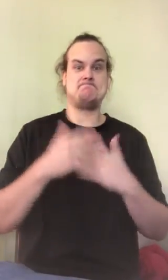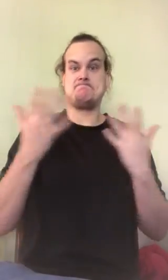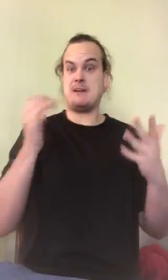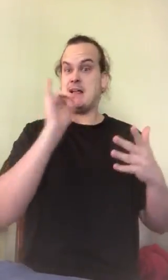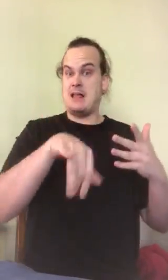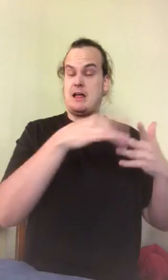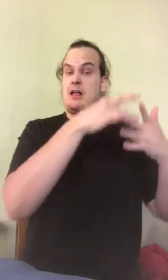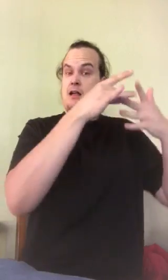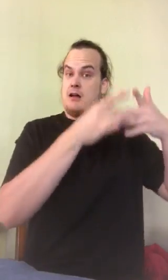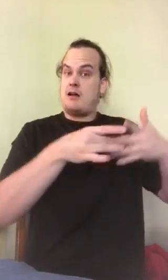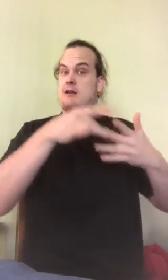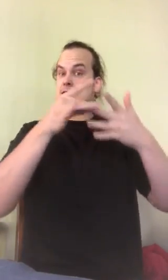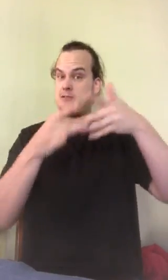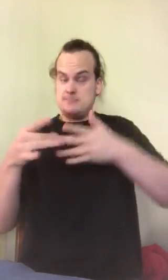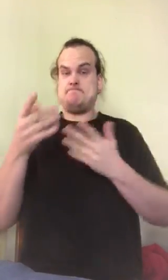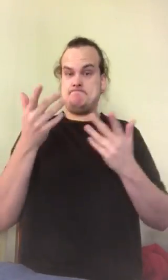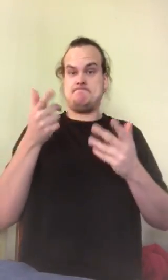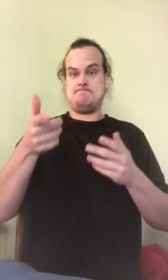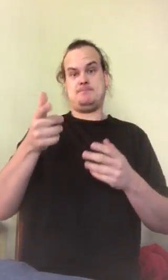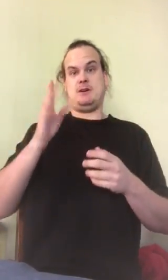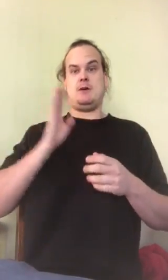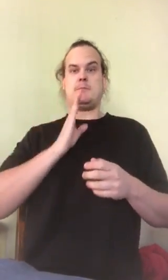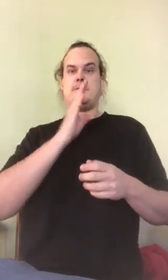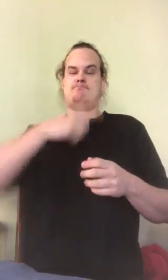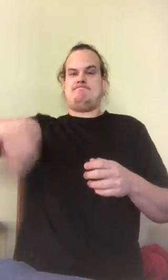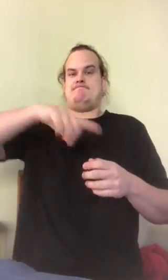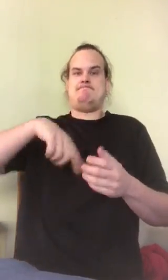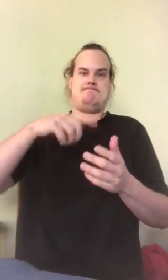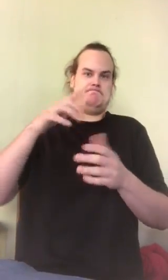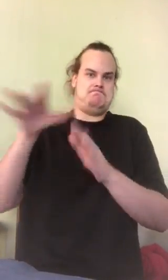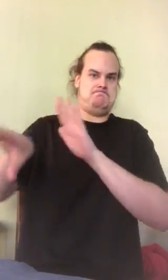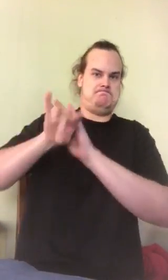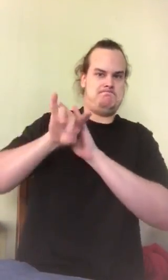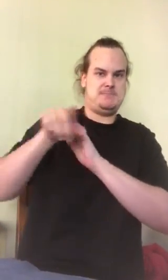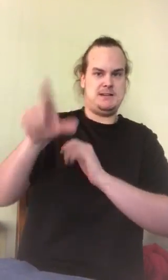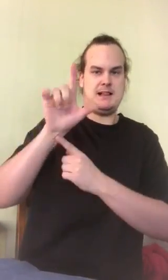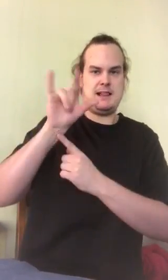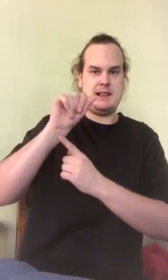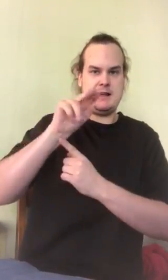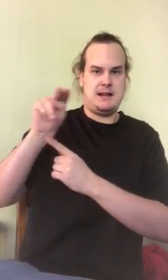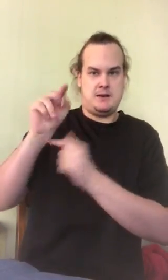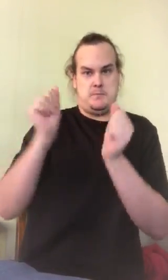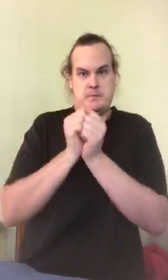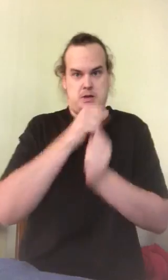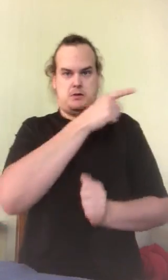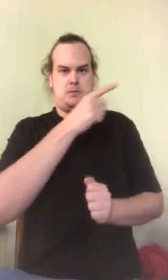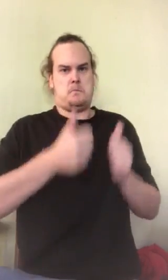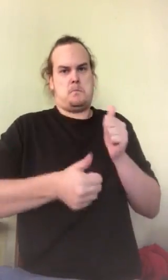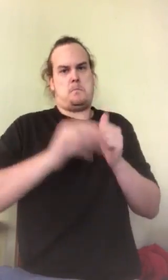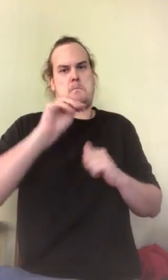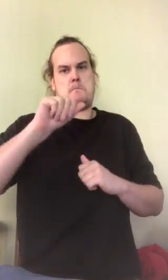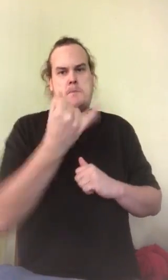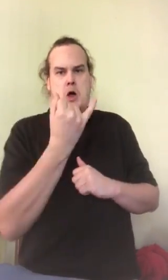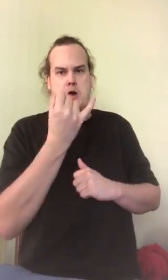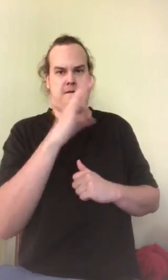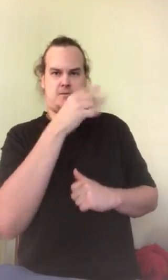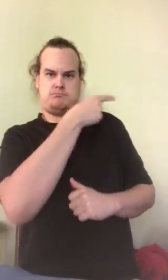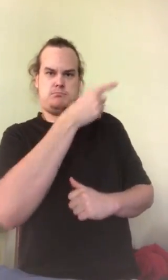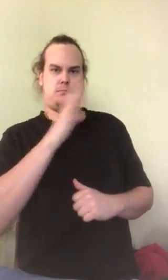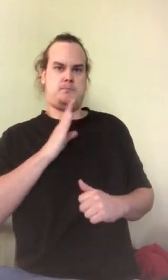That led Deaf Community to choose Liann with majority of old board member